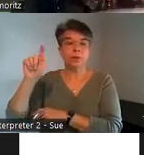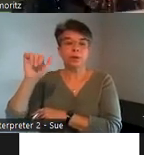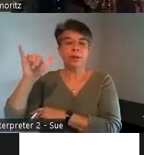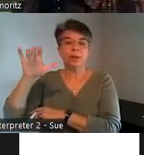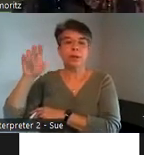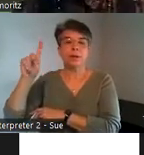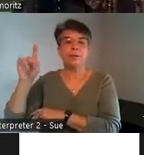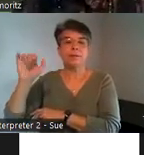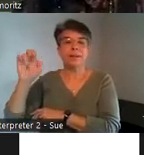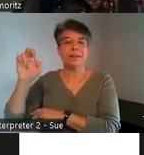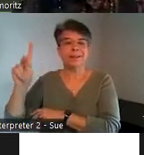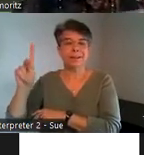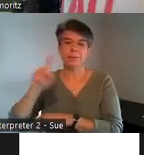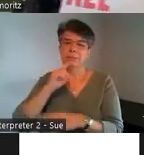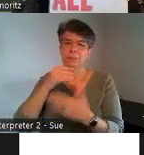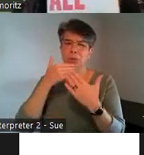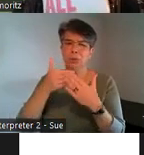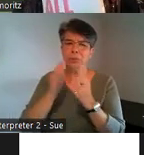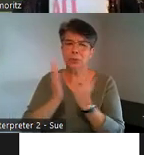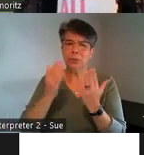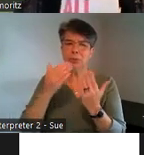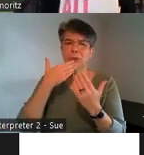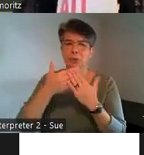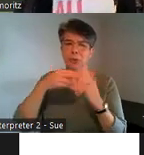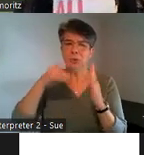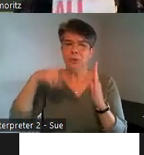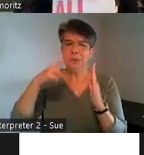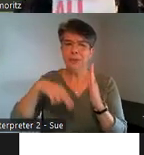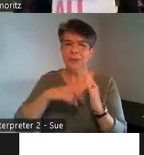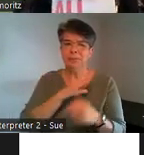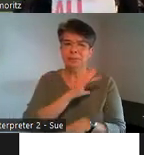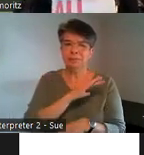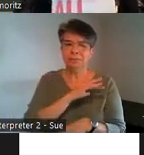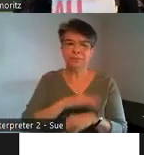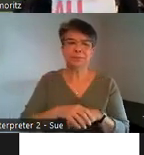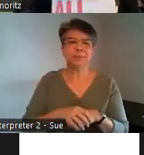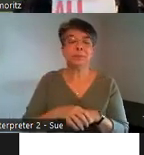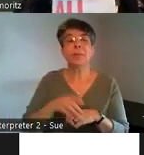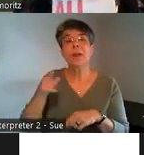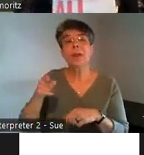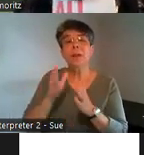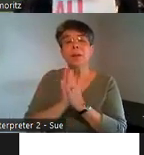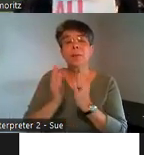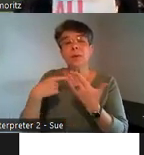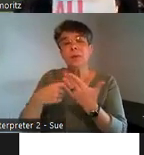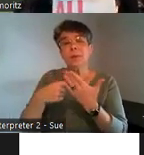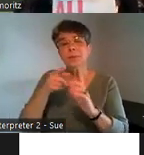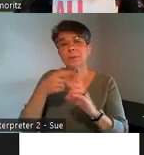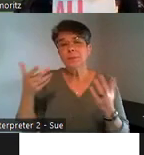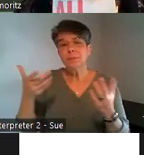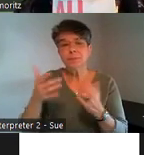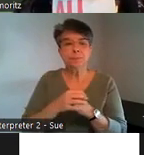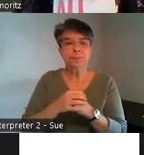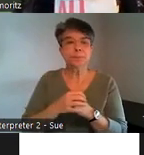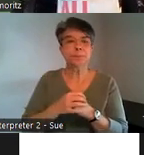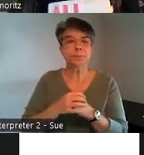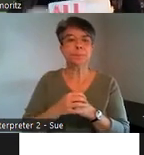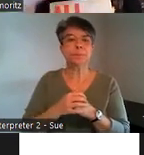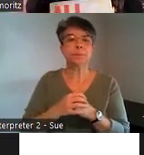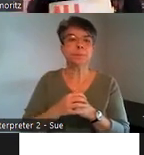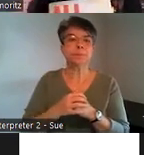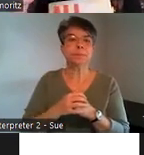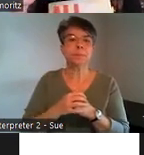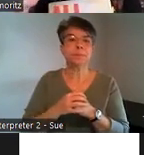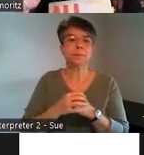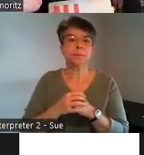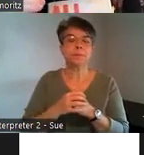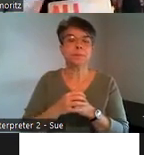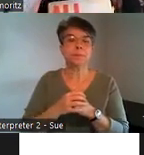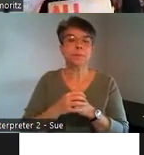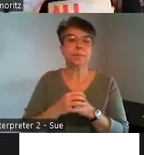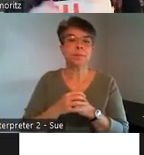book excellent reading um so this book talks about essentially the fact that du to horizontal lineage